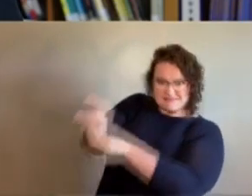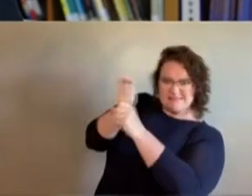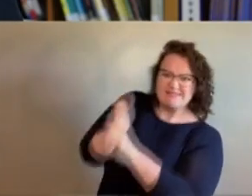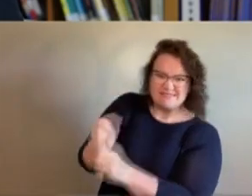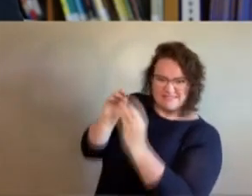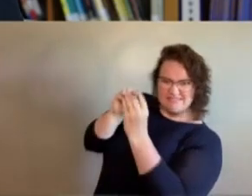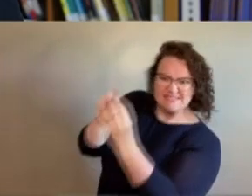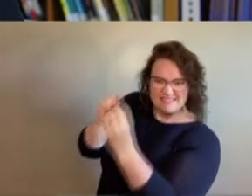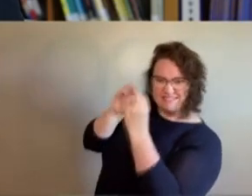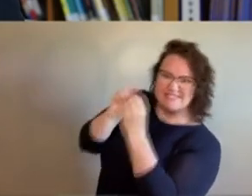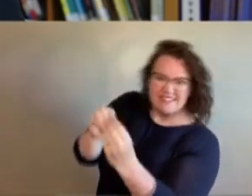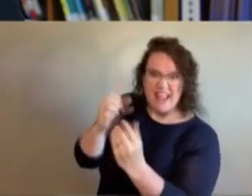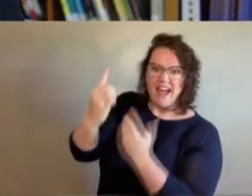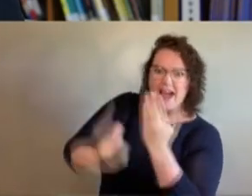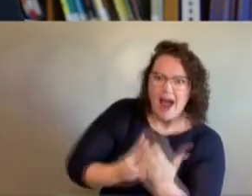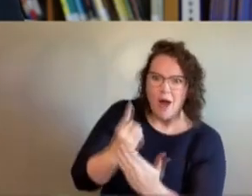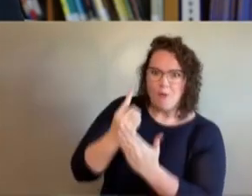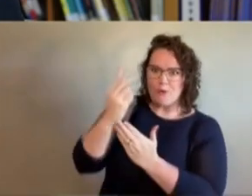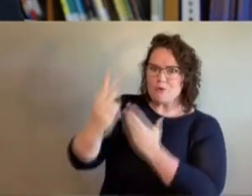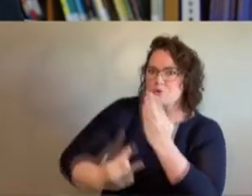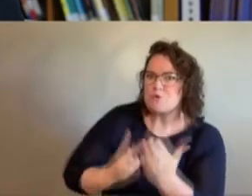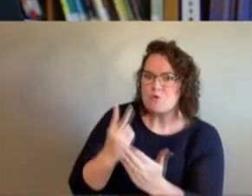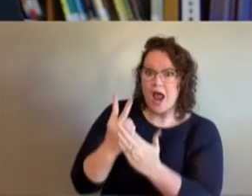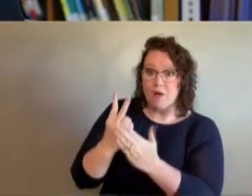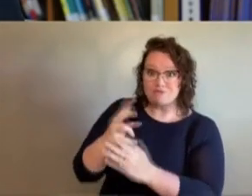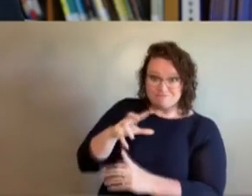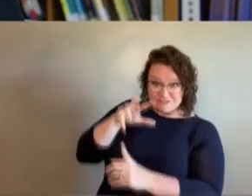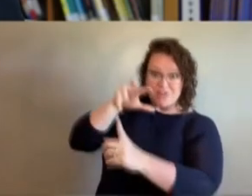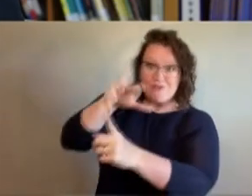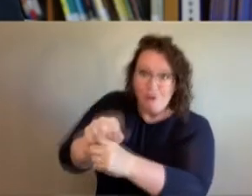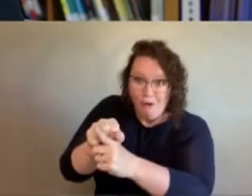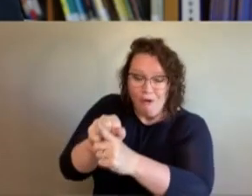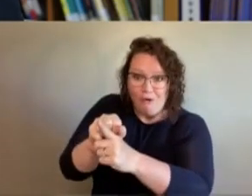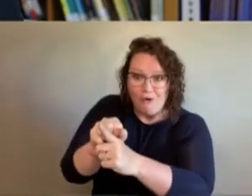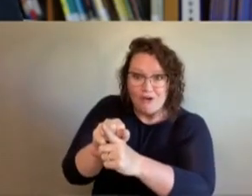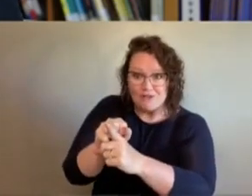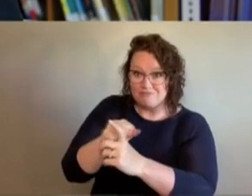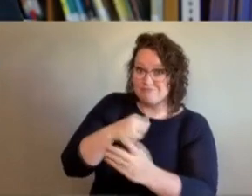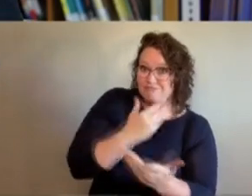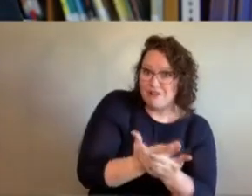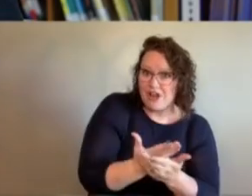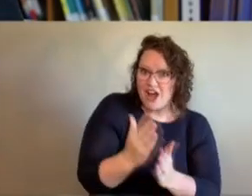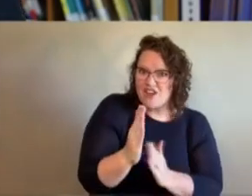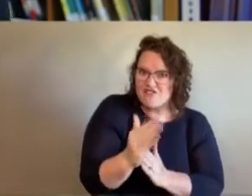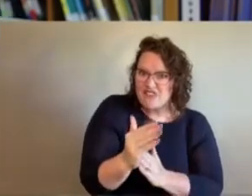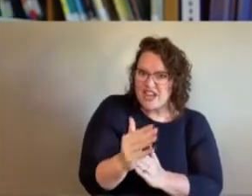He popped right out with his wonderful site, grabbed the rod from her hand with all of his might.